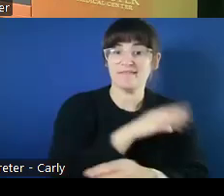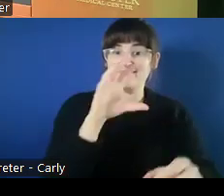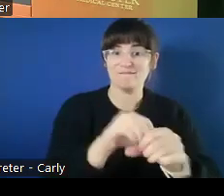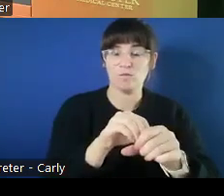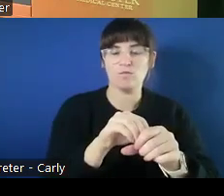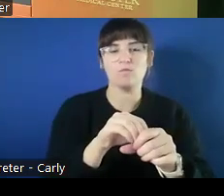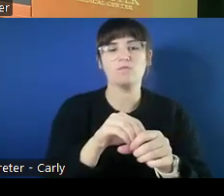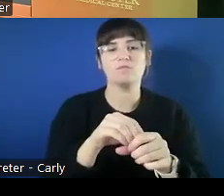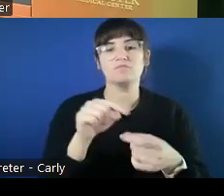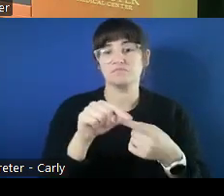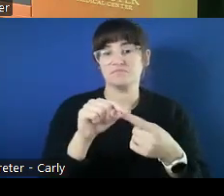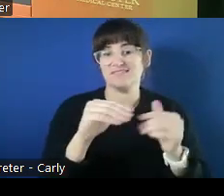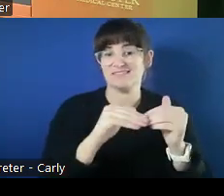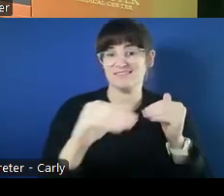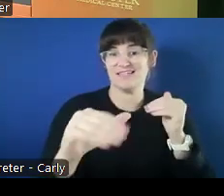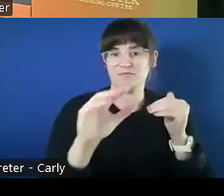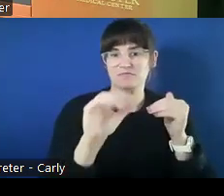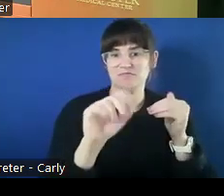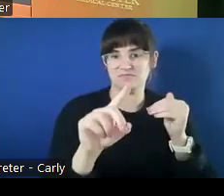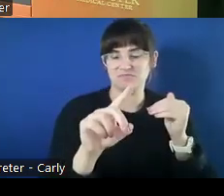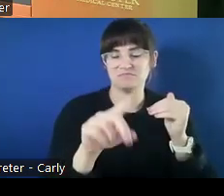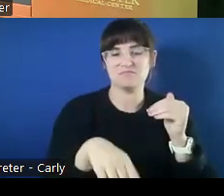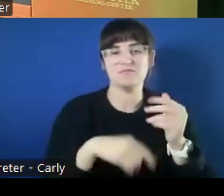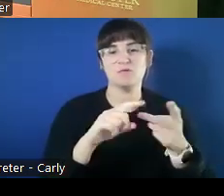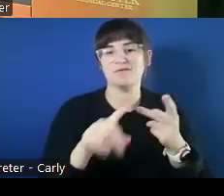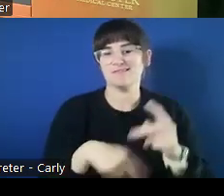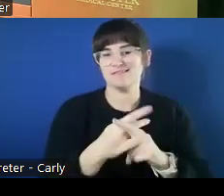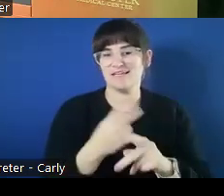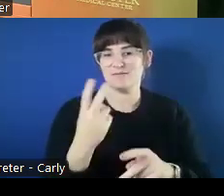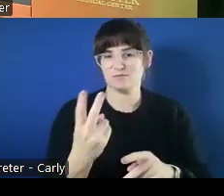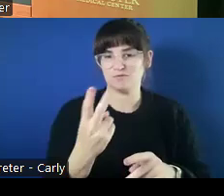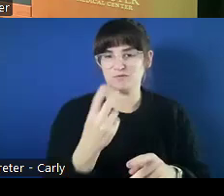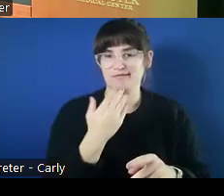had either stable coronary artery disease or type two diabetes and these nurses would work